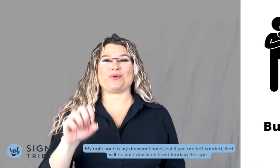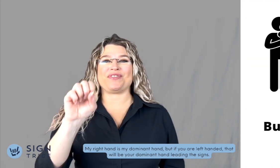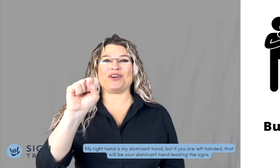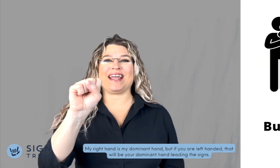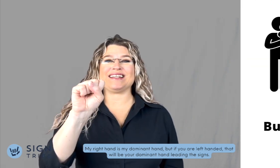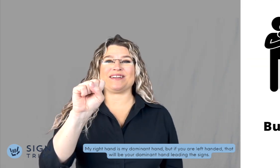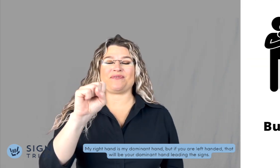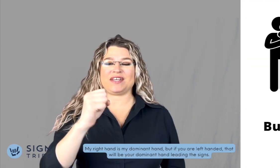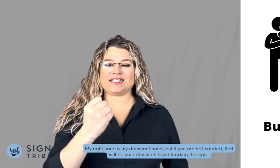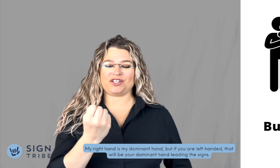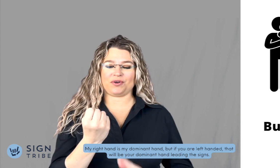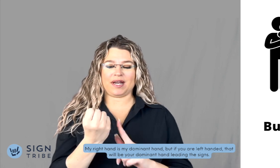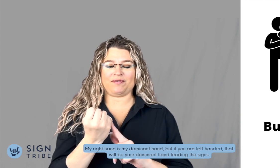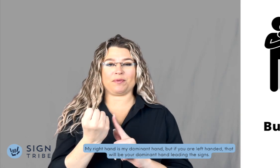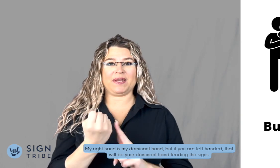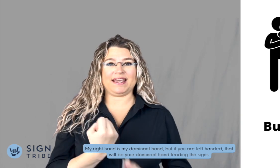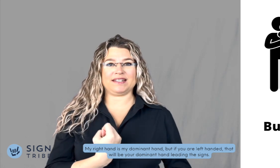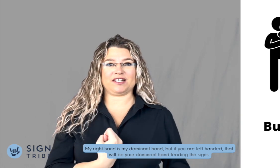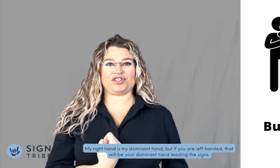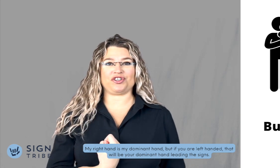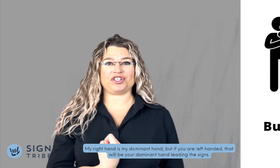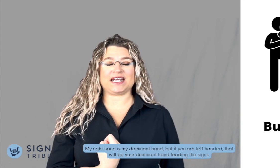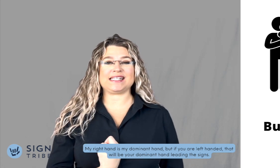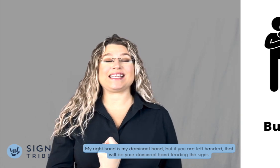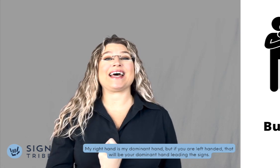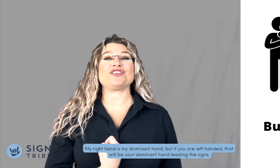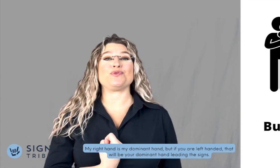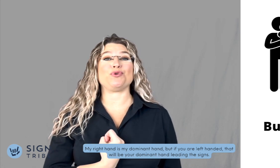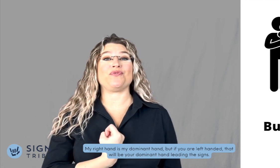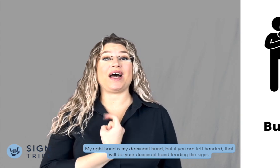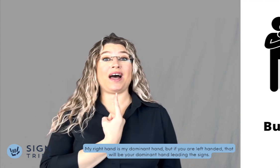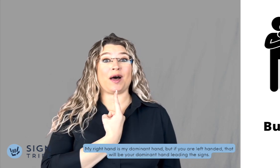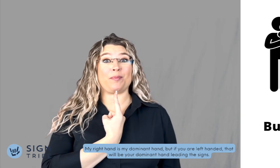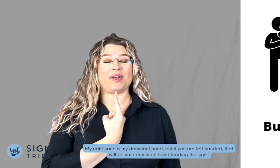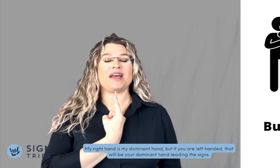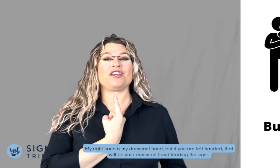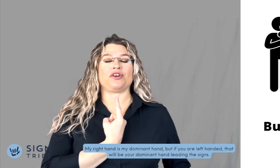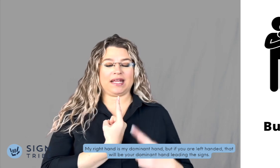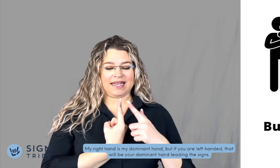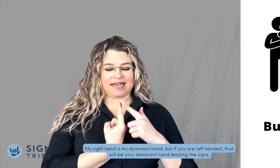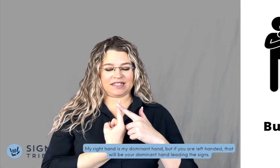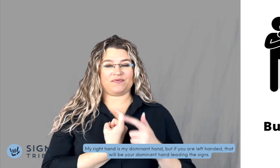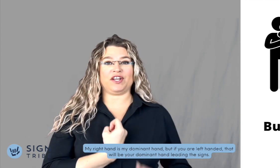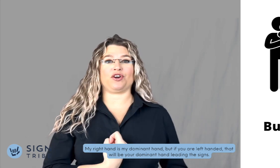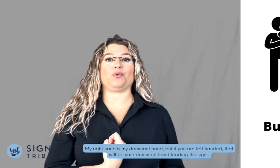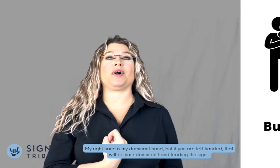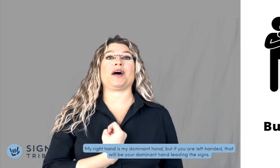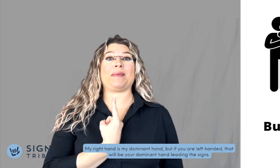with your hand in a fist, you're going to have your pinky touching your chest. As you move up, your index finger will come